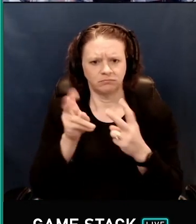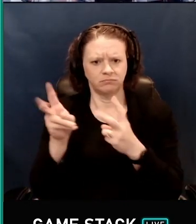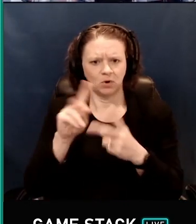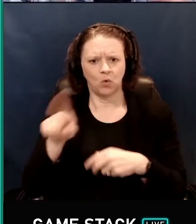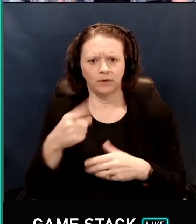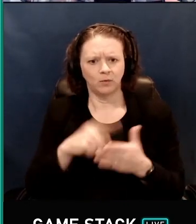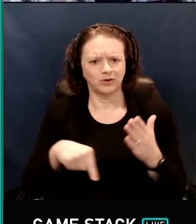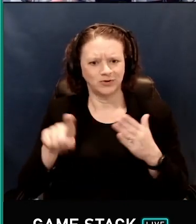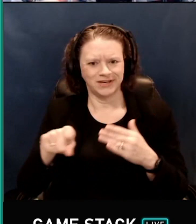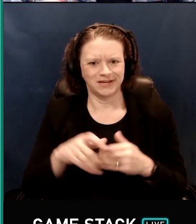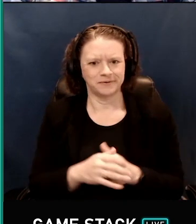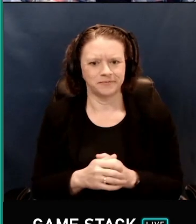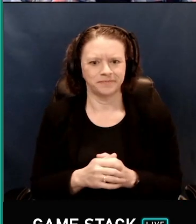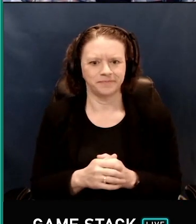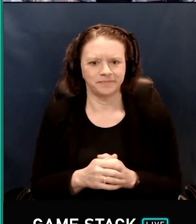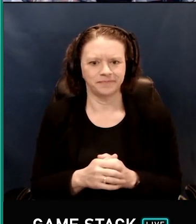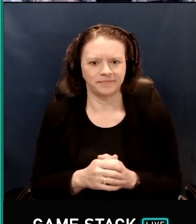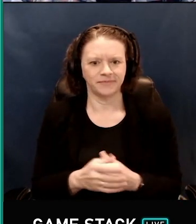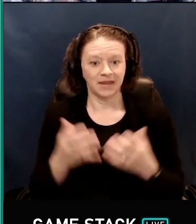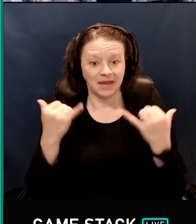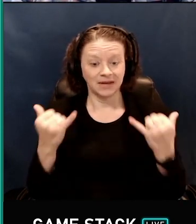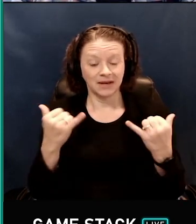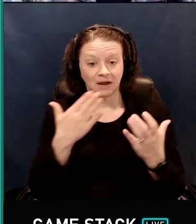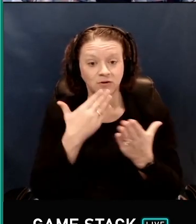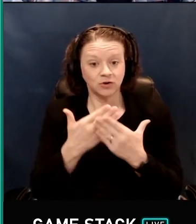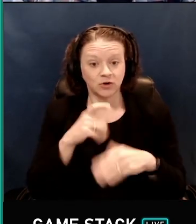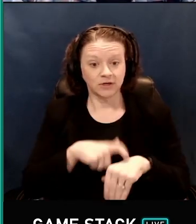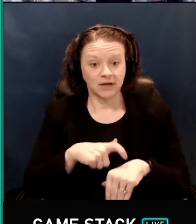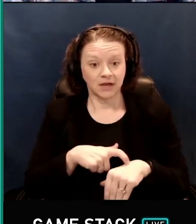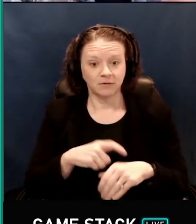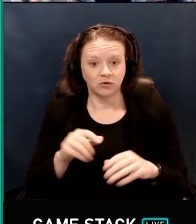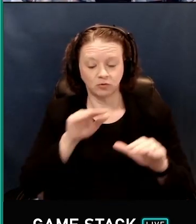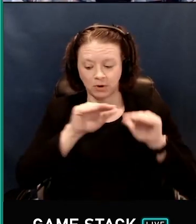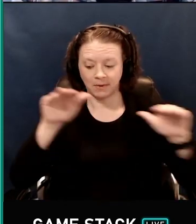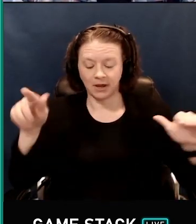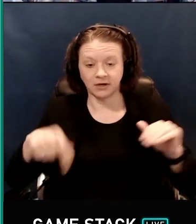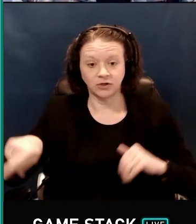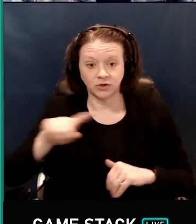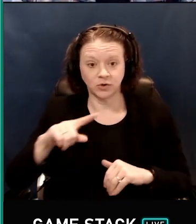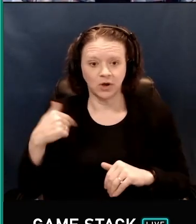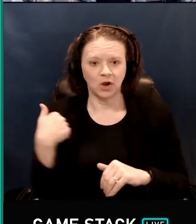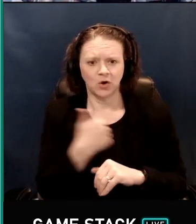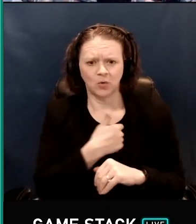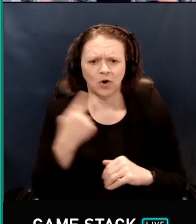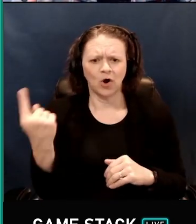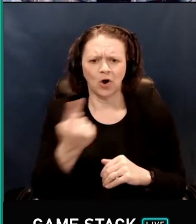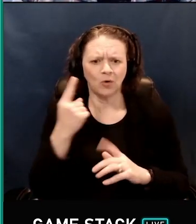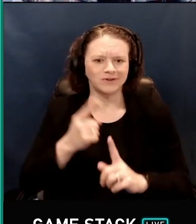Now it's probably a good time to remind you that we're always in the business of helping you maximize